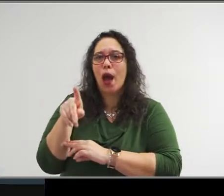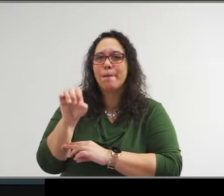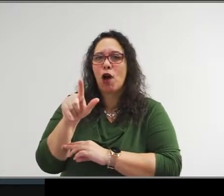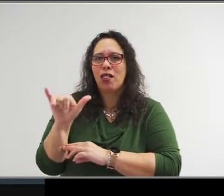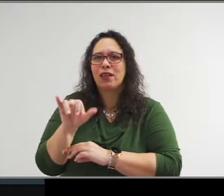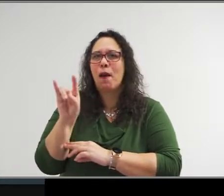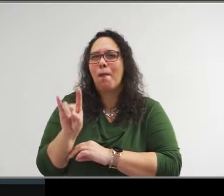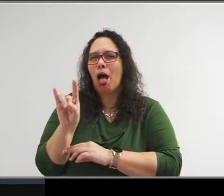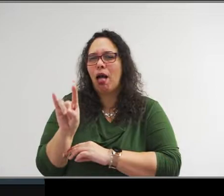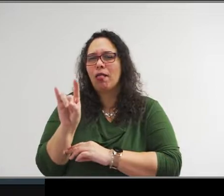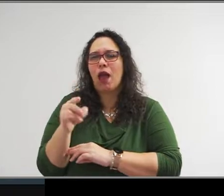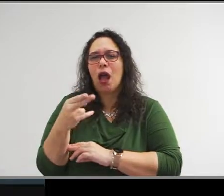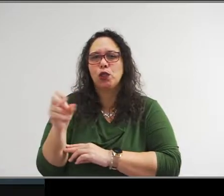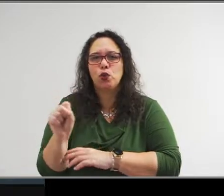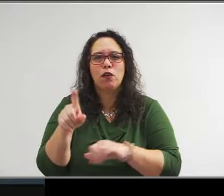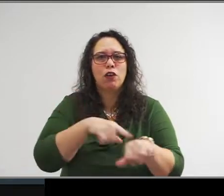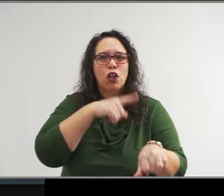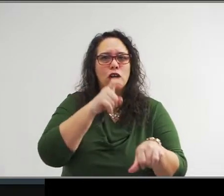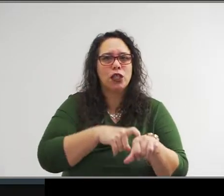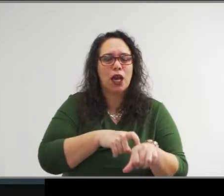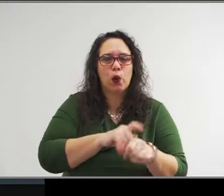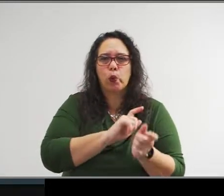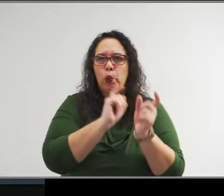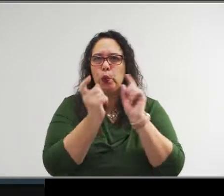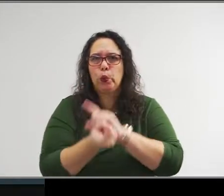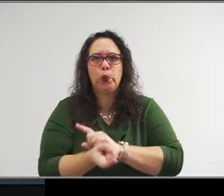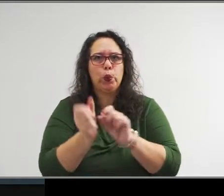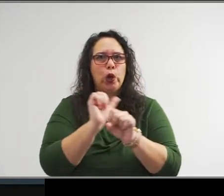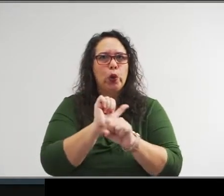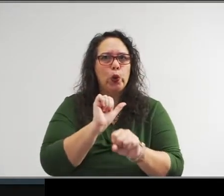and did very transformational work there with students